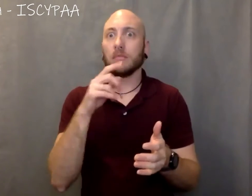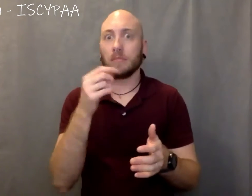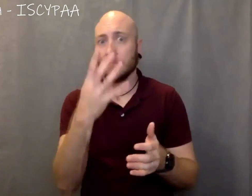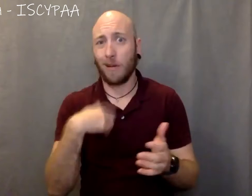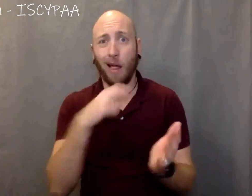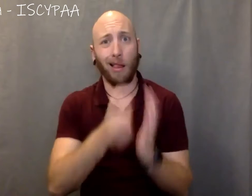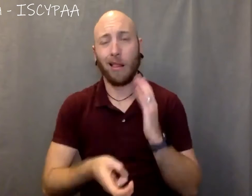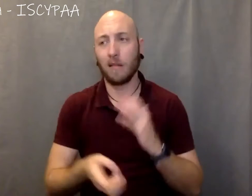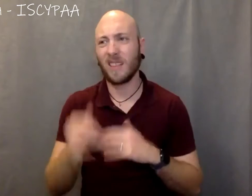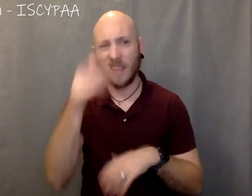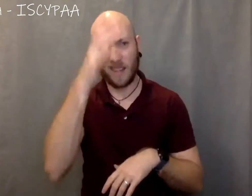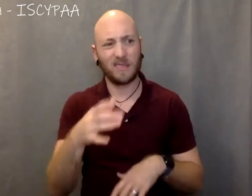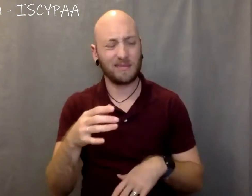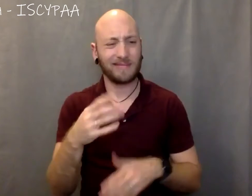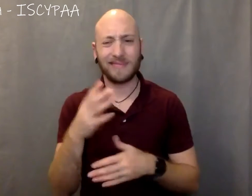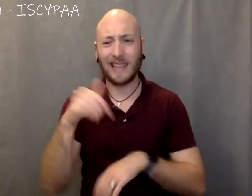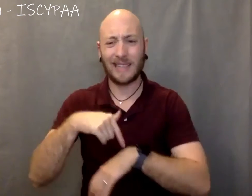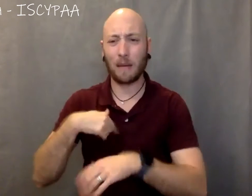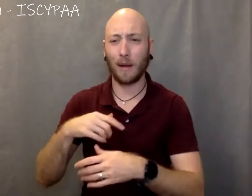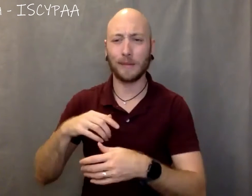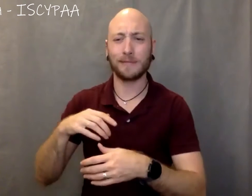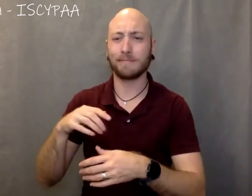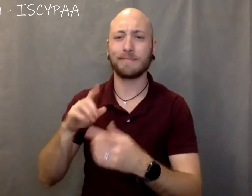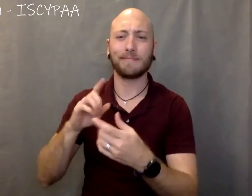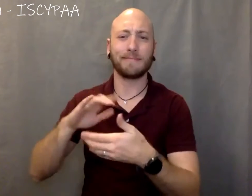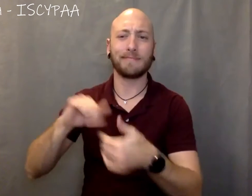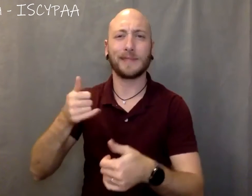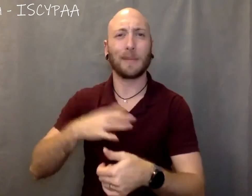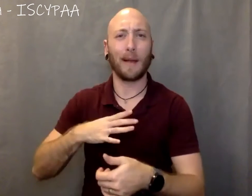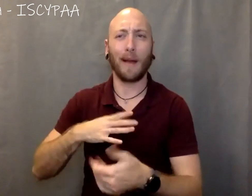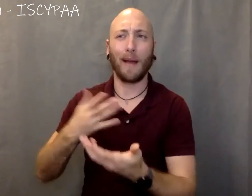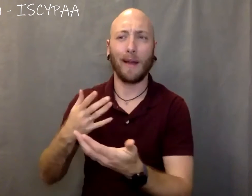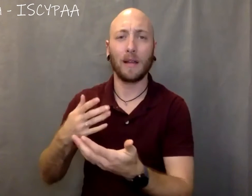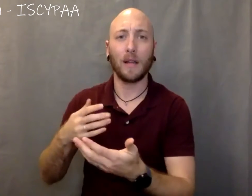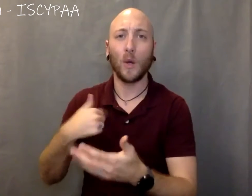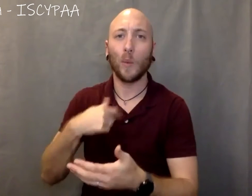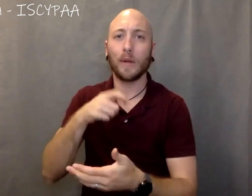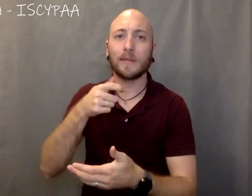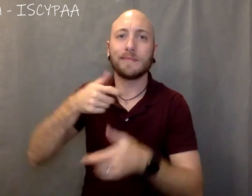dating at the time. The me and dude were smoking, smoking some stuff in my mom's garage, you know,